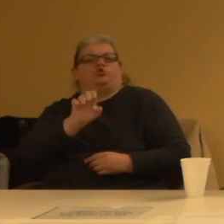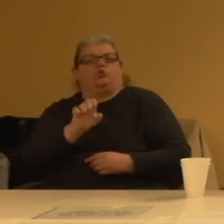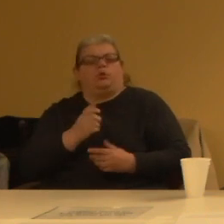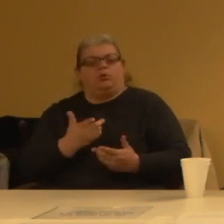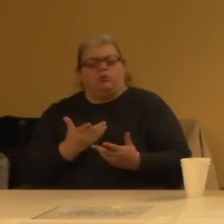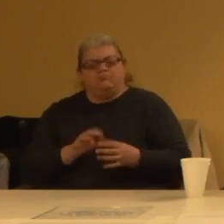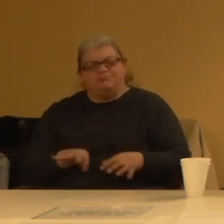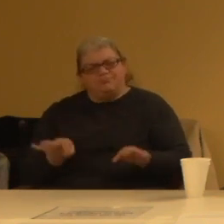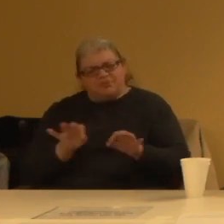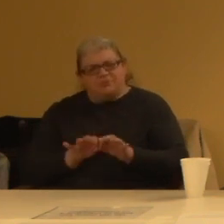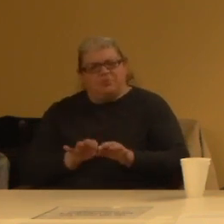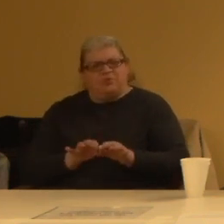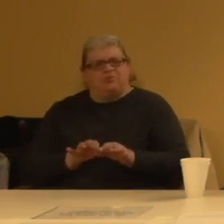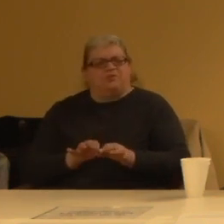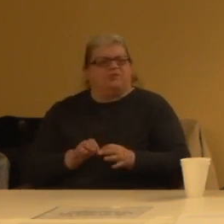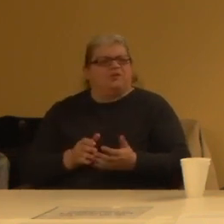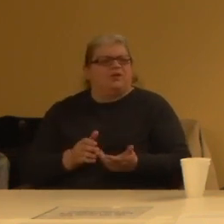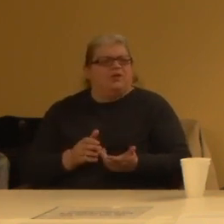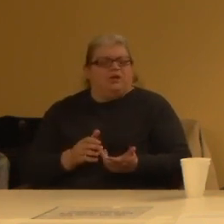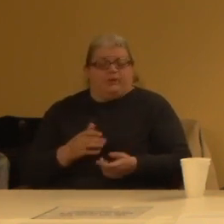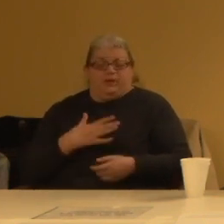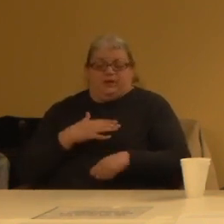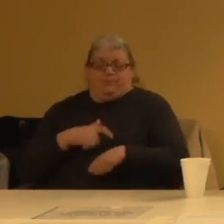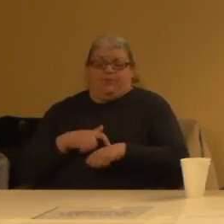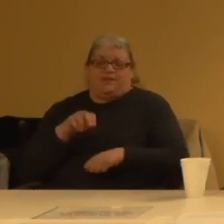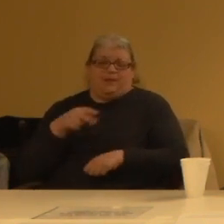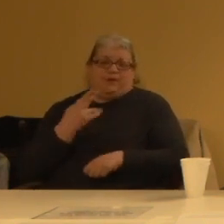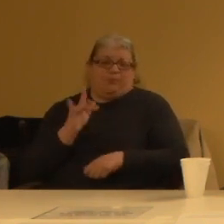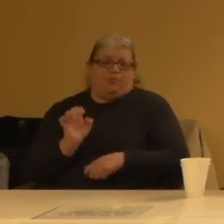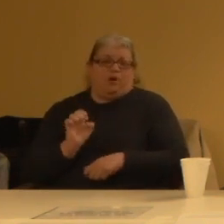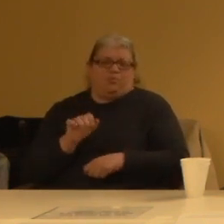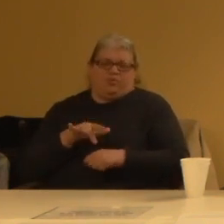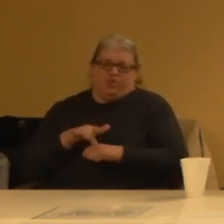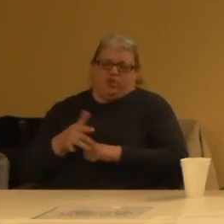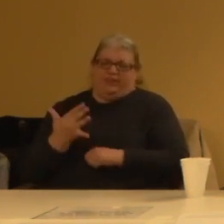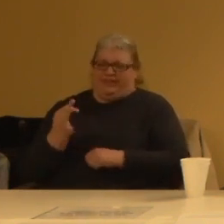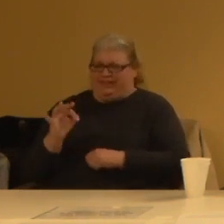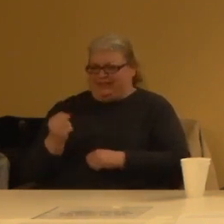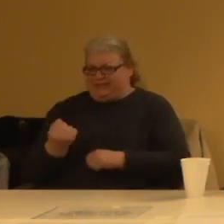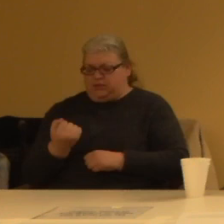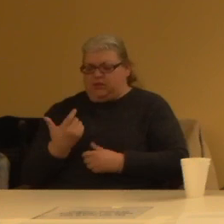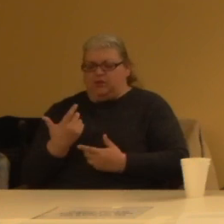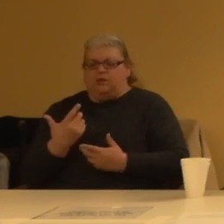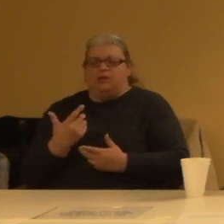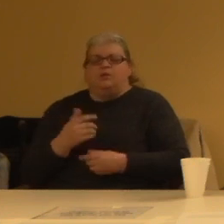which was right after, you know it was the early 90s, is that if you as a society commit to an atmosphere of